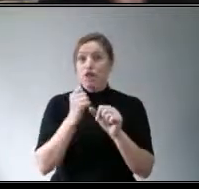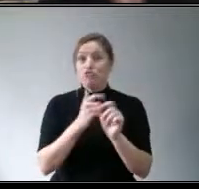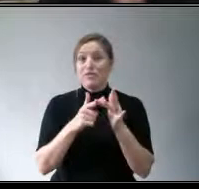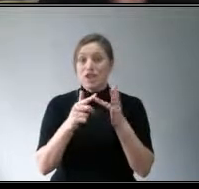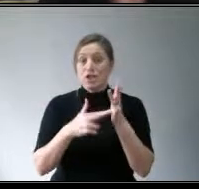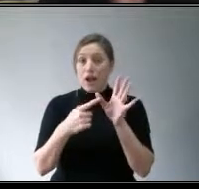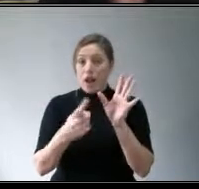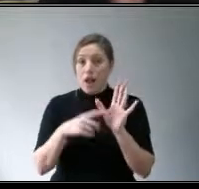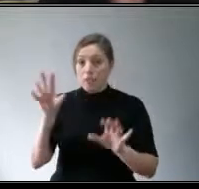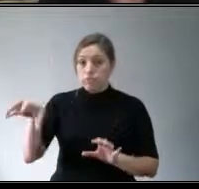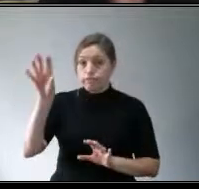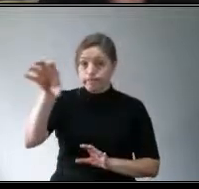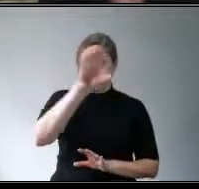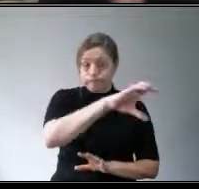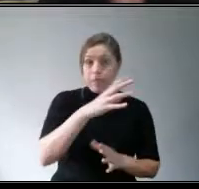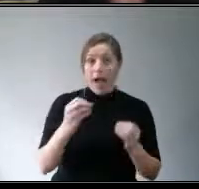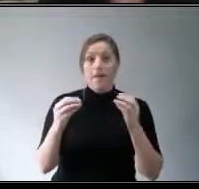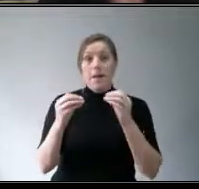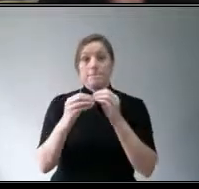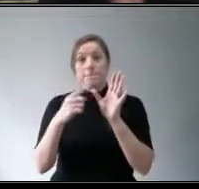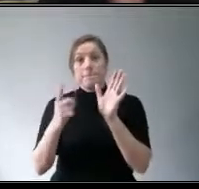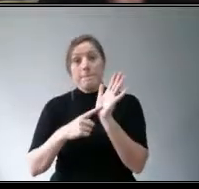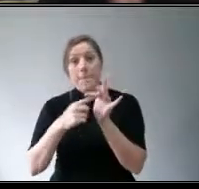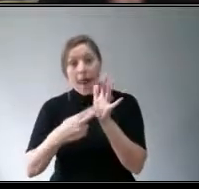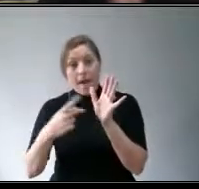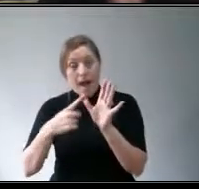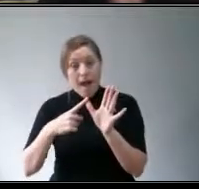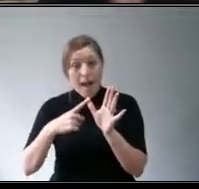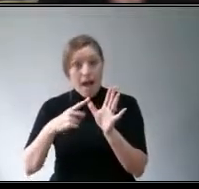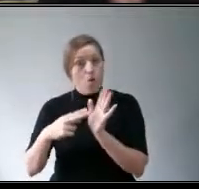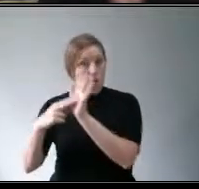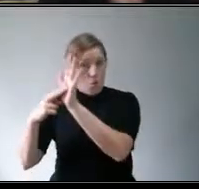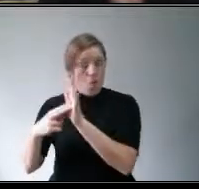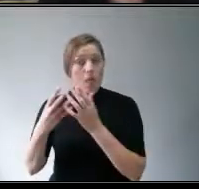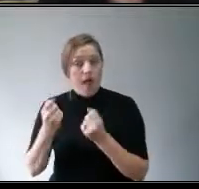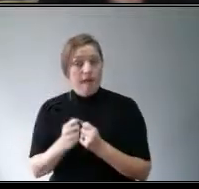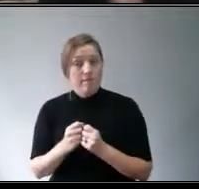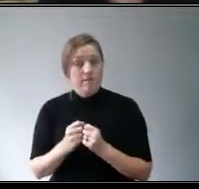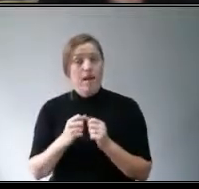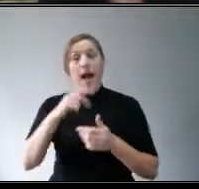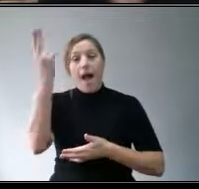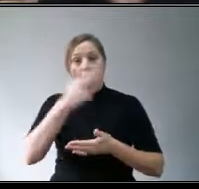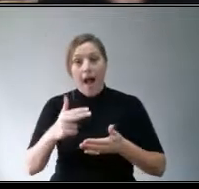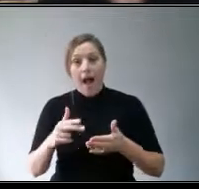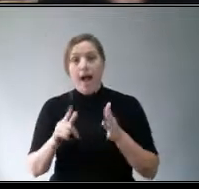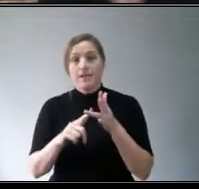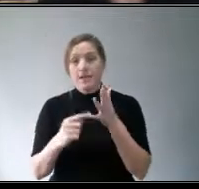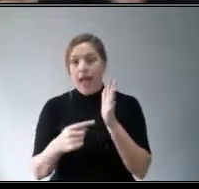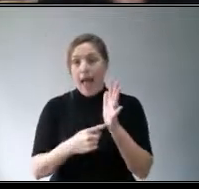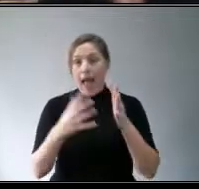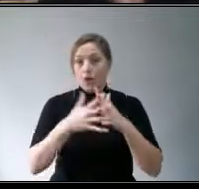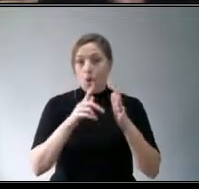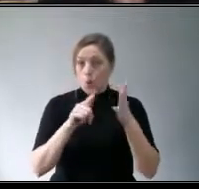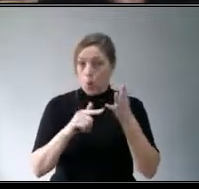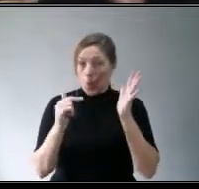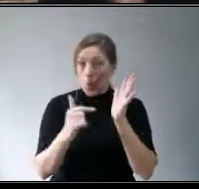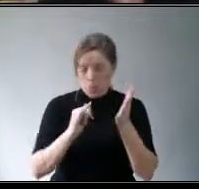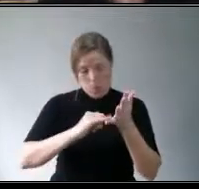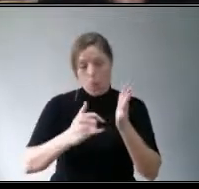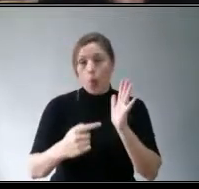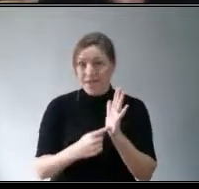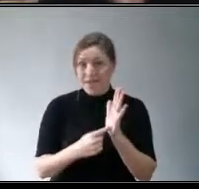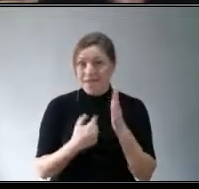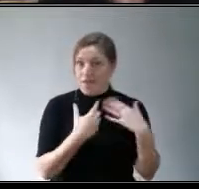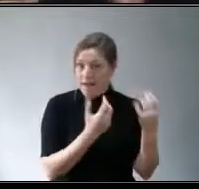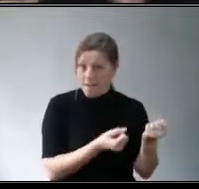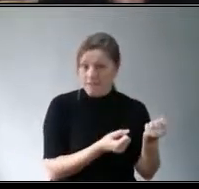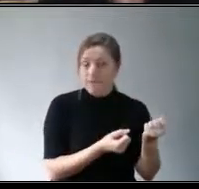in balina um outs arts out west um arana arts and merigong are all regionally based organizations